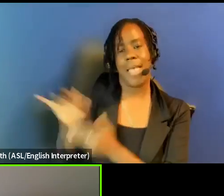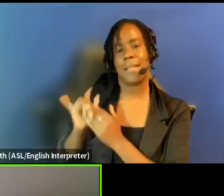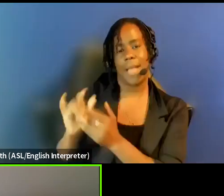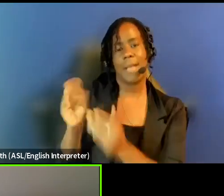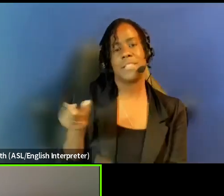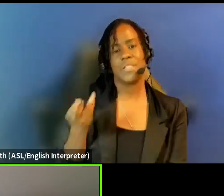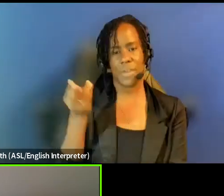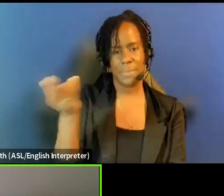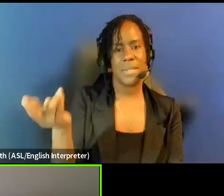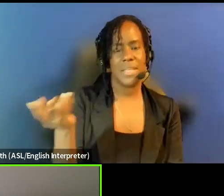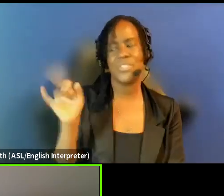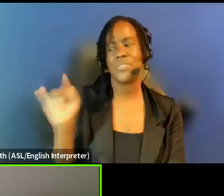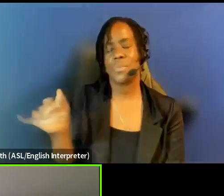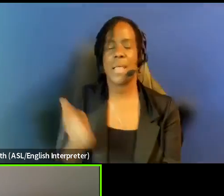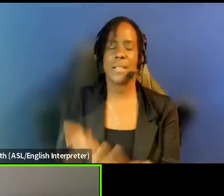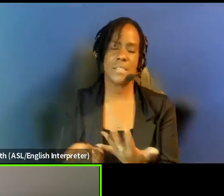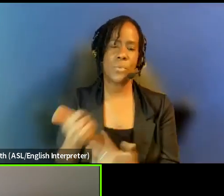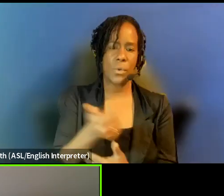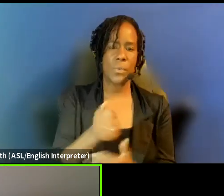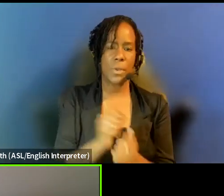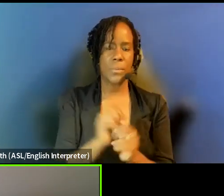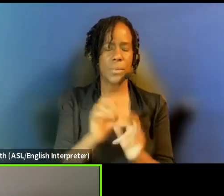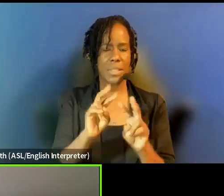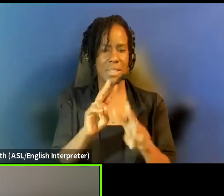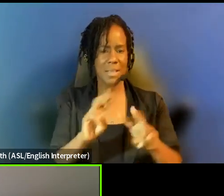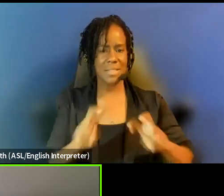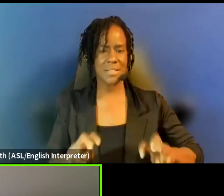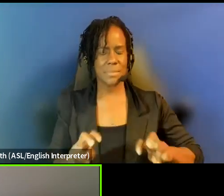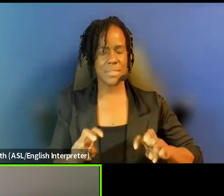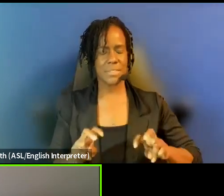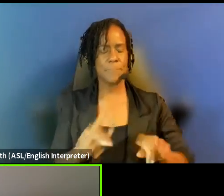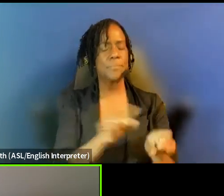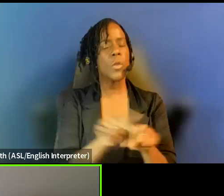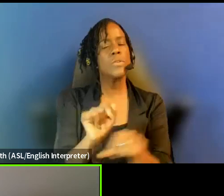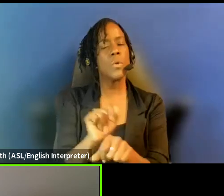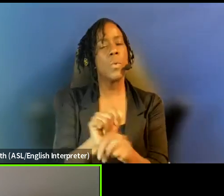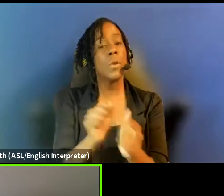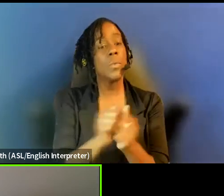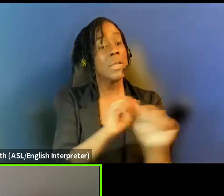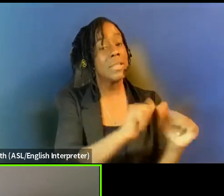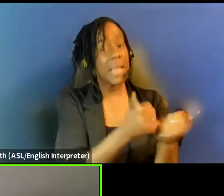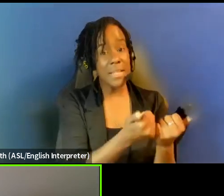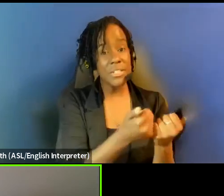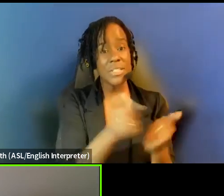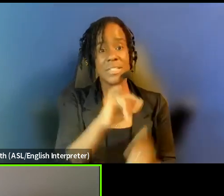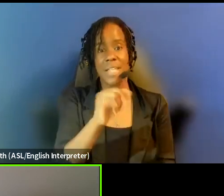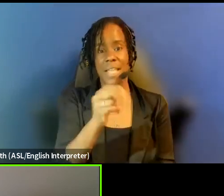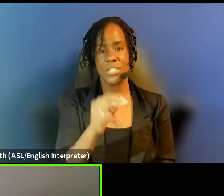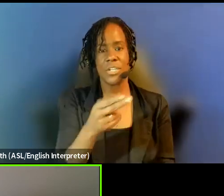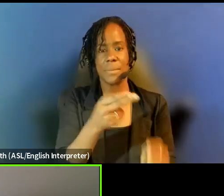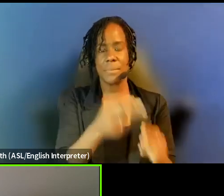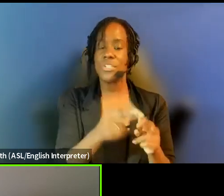of consumer directed services. You know, so we have a lot of, you know, recommendations that speak to what we hear people